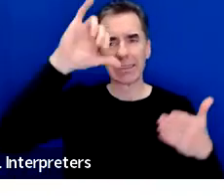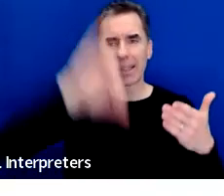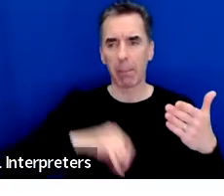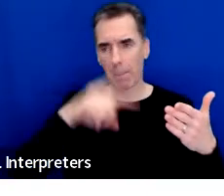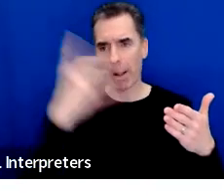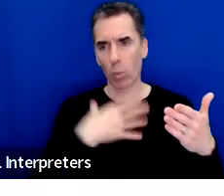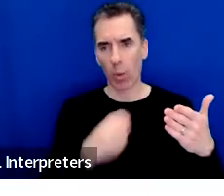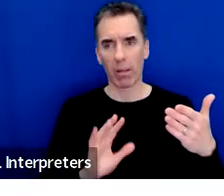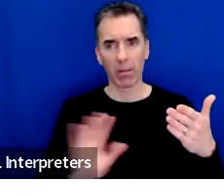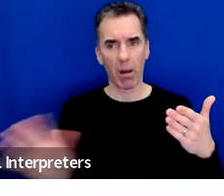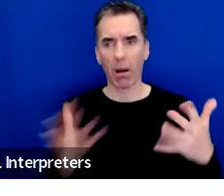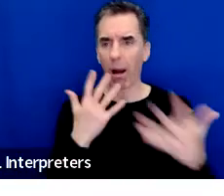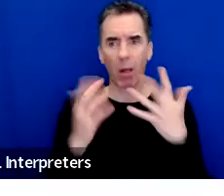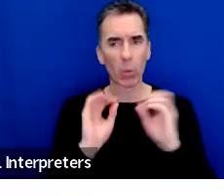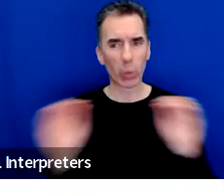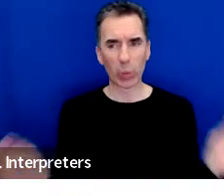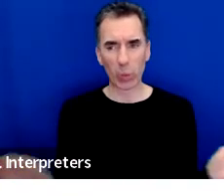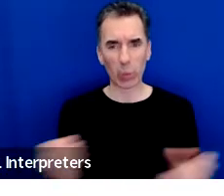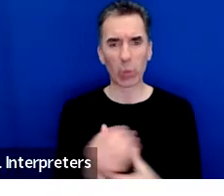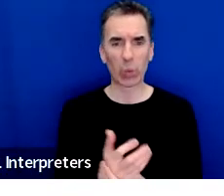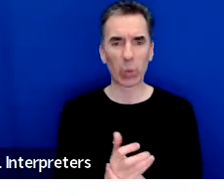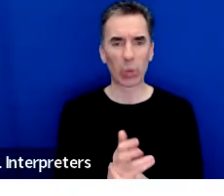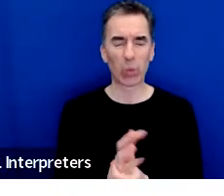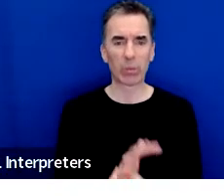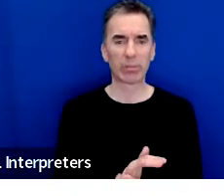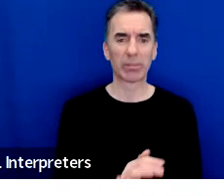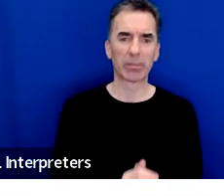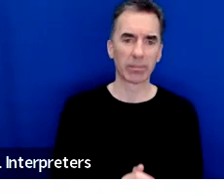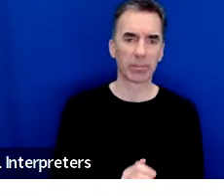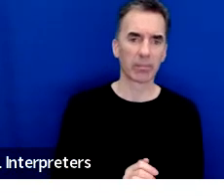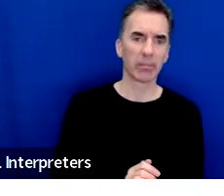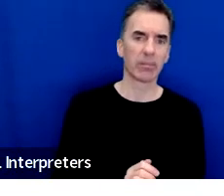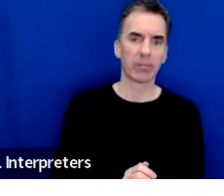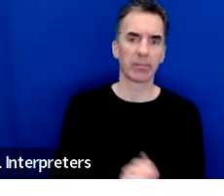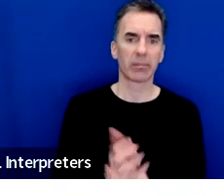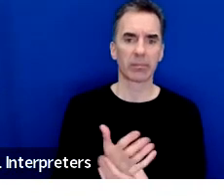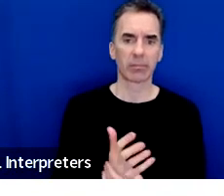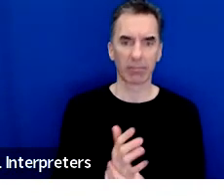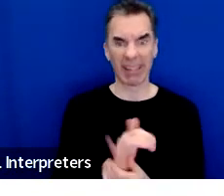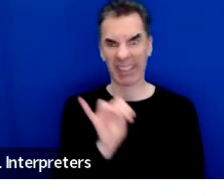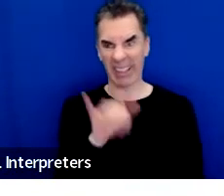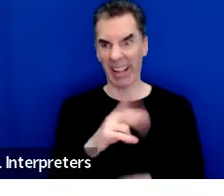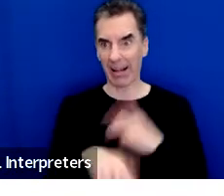and you know, this is exactly what I'm looking for. For my, for my course